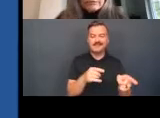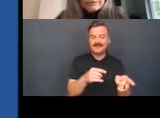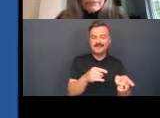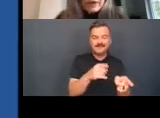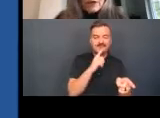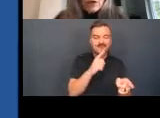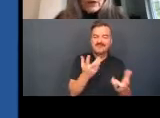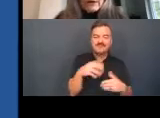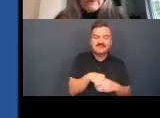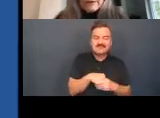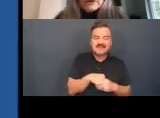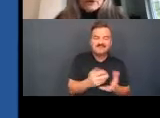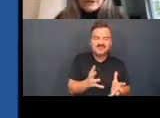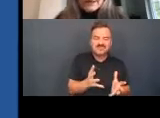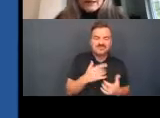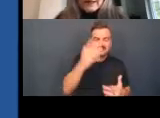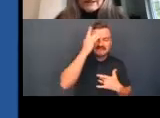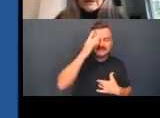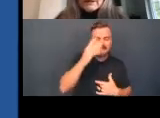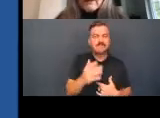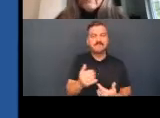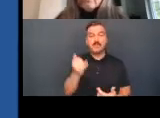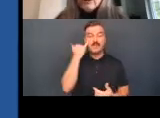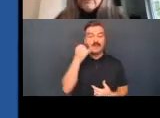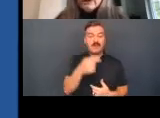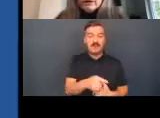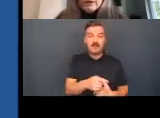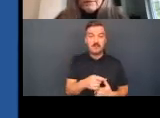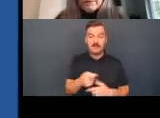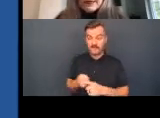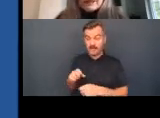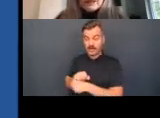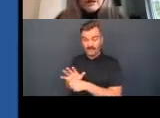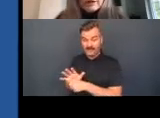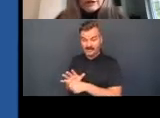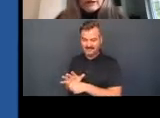16:06:41 What if the patient is not likely to die from covered, but has another illness